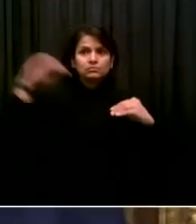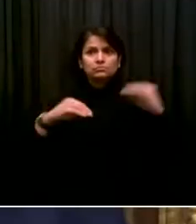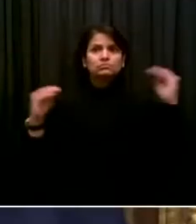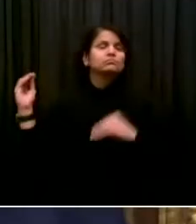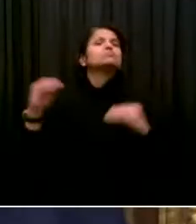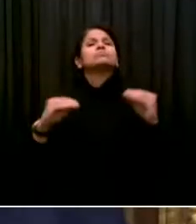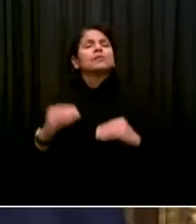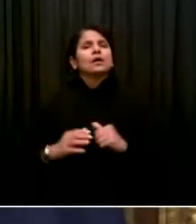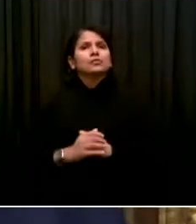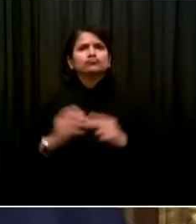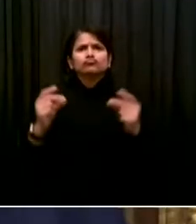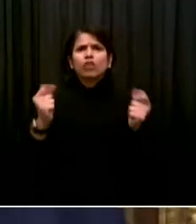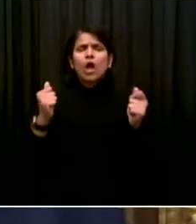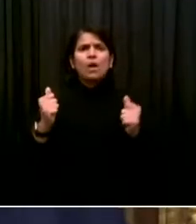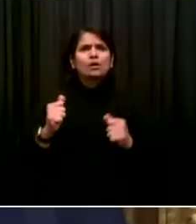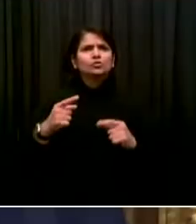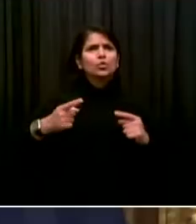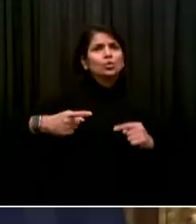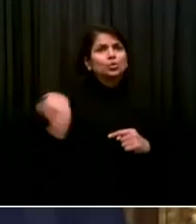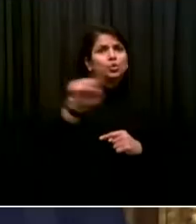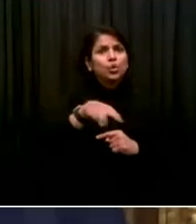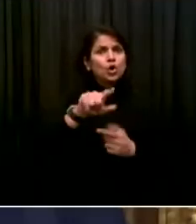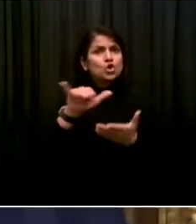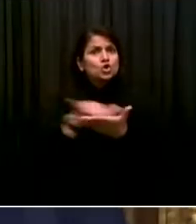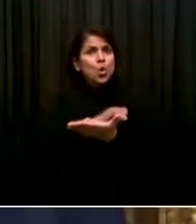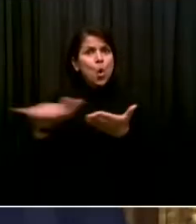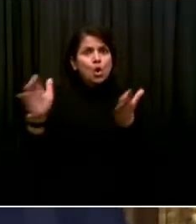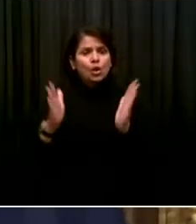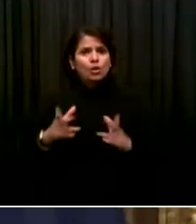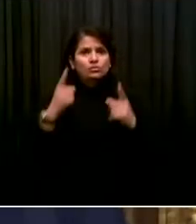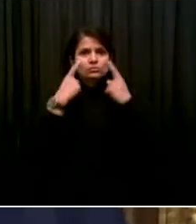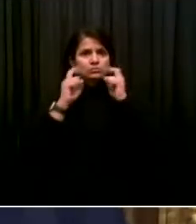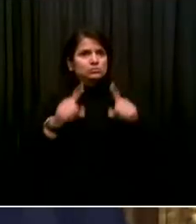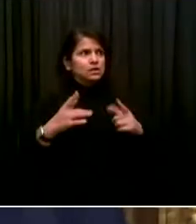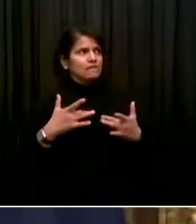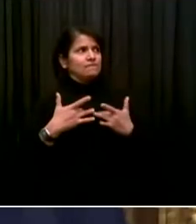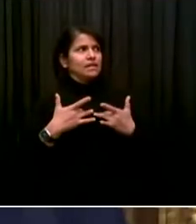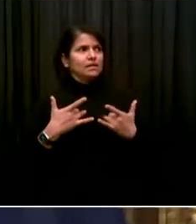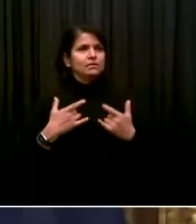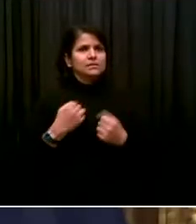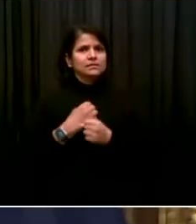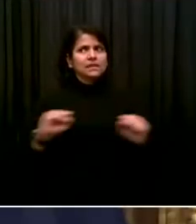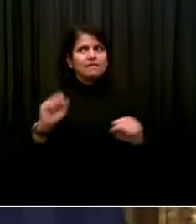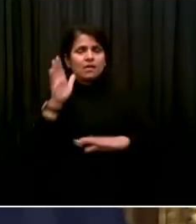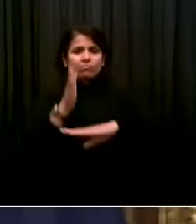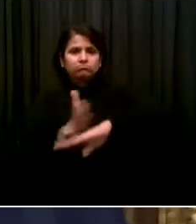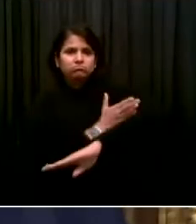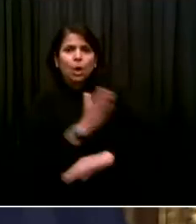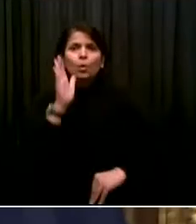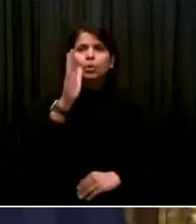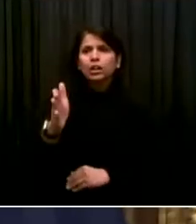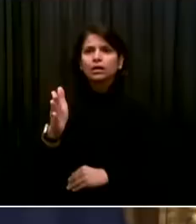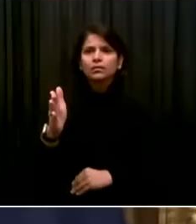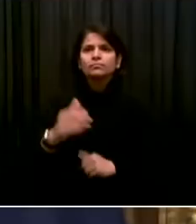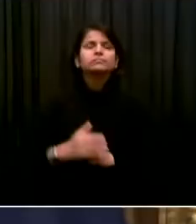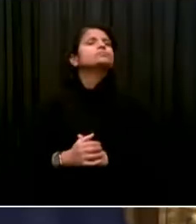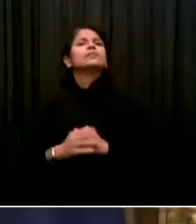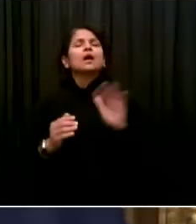NEW YORKERS WILL SEE AND FEEL THESE CHANGES QUICKLY. WE WILL RAMP UP ENFORCEMENT, DEPLOY MORE